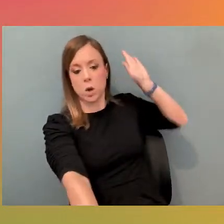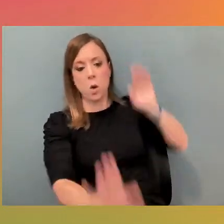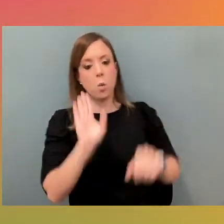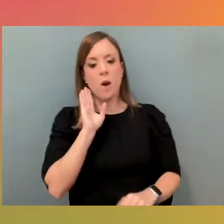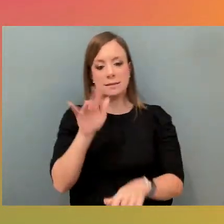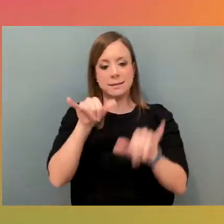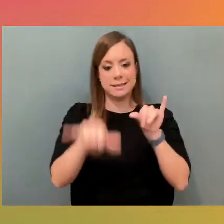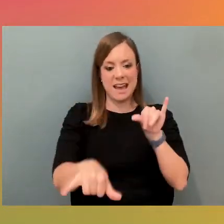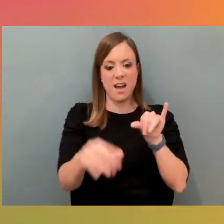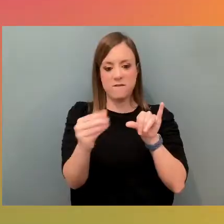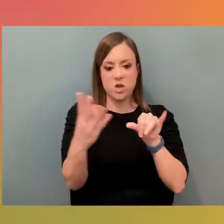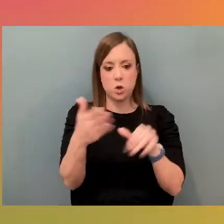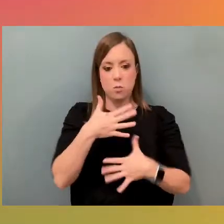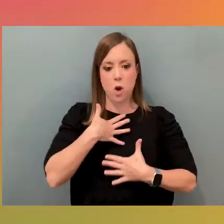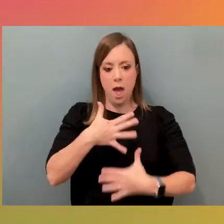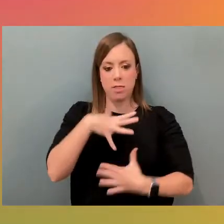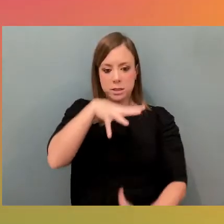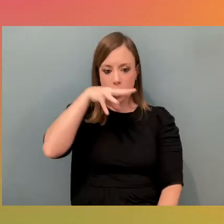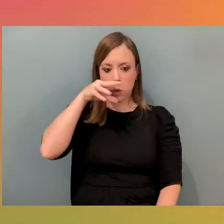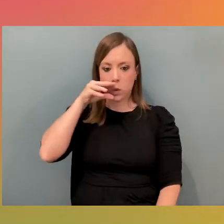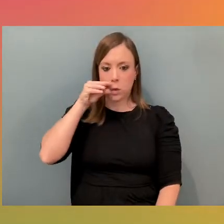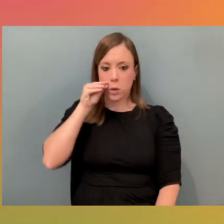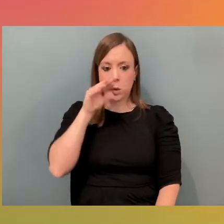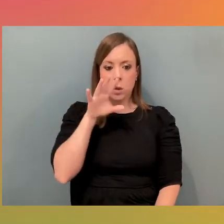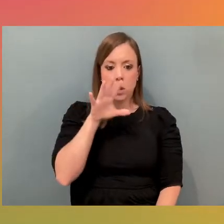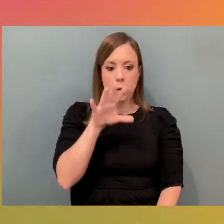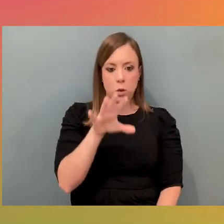INHALE LOOK UP.